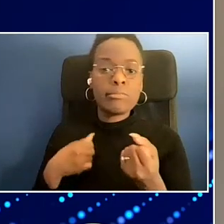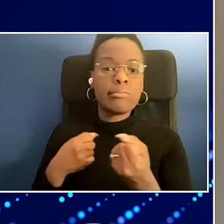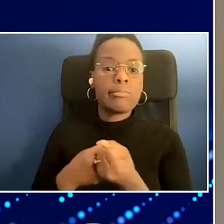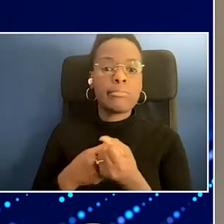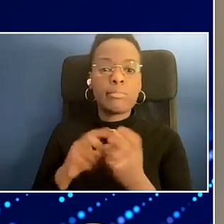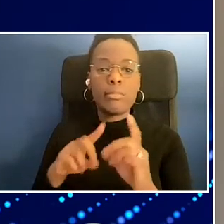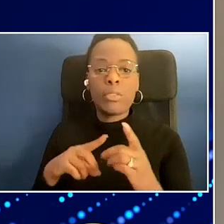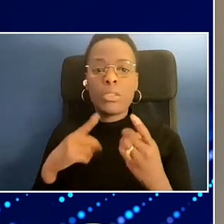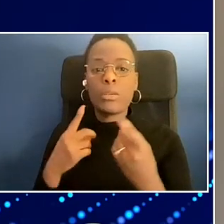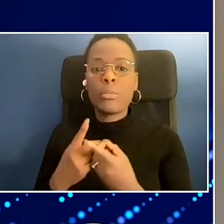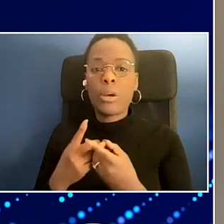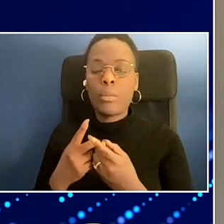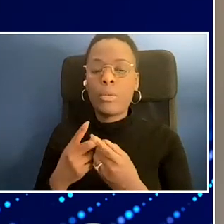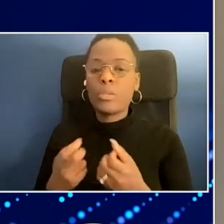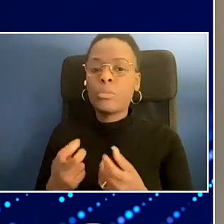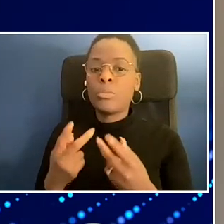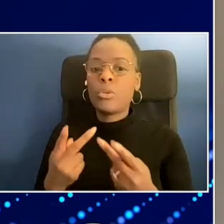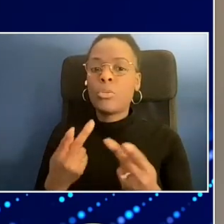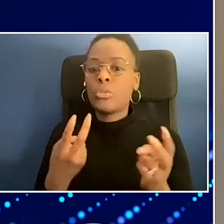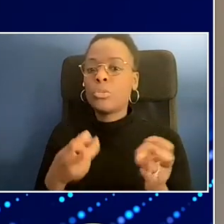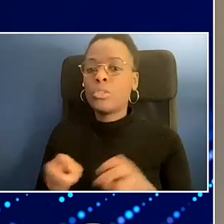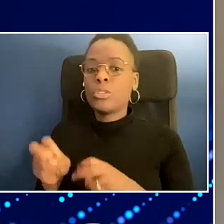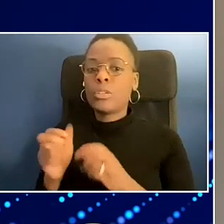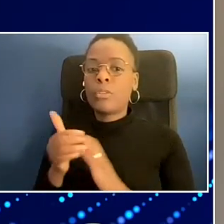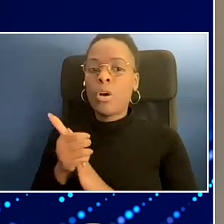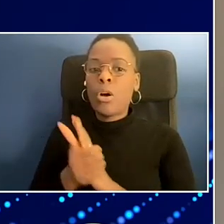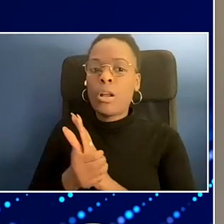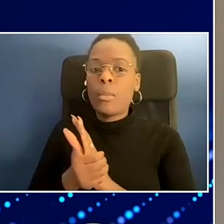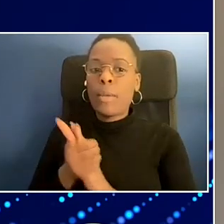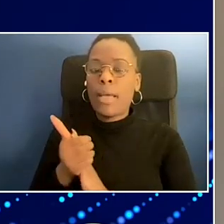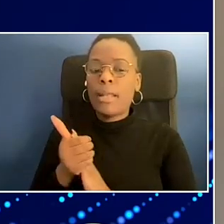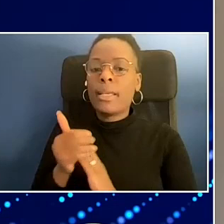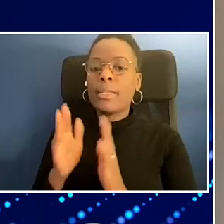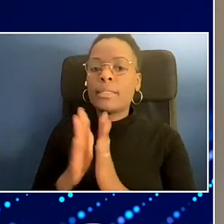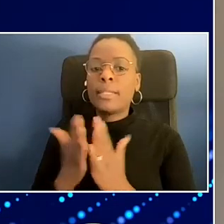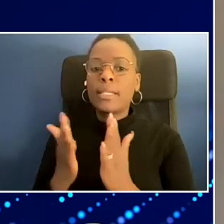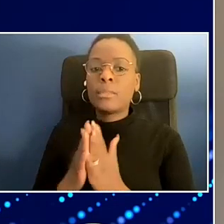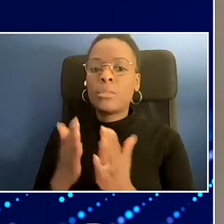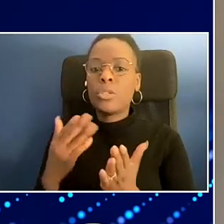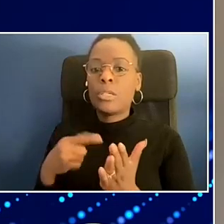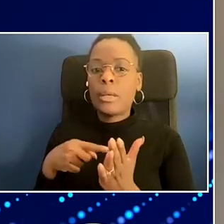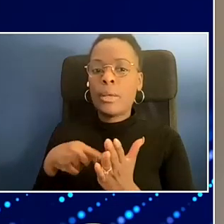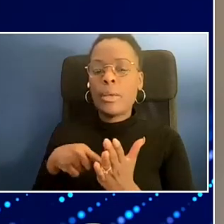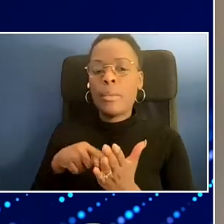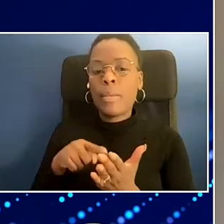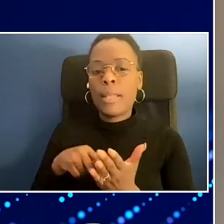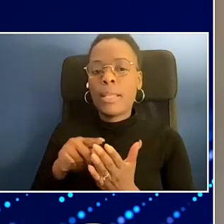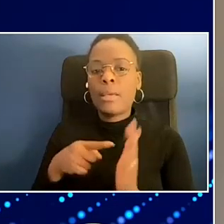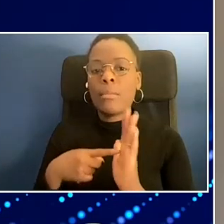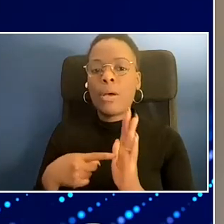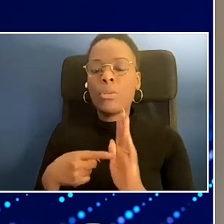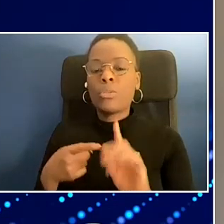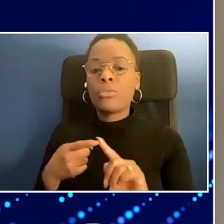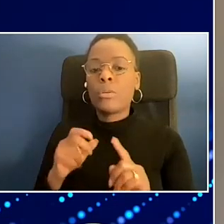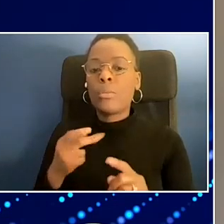automatic textbook billing models from opt-out to opt-in. Even if the inclusive access program reduces the cost of a particular book from